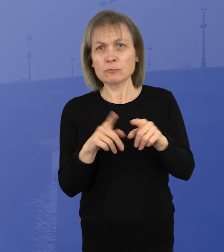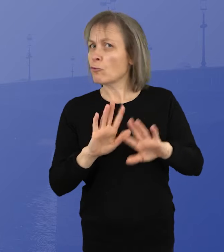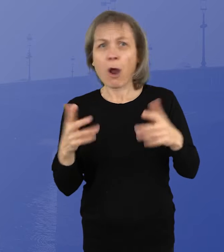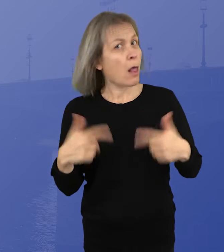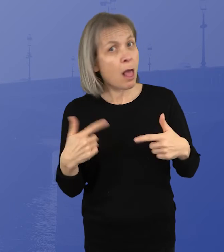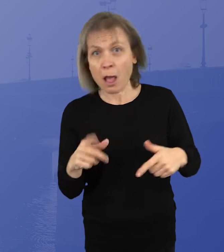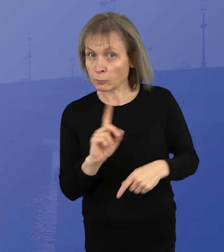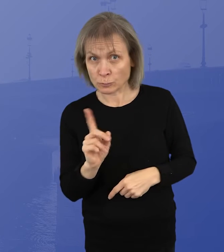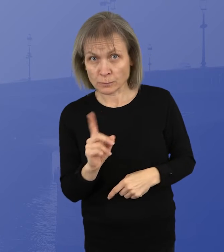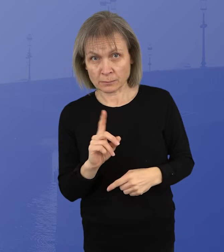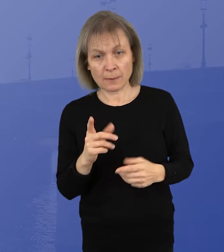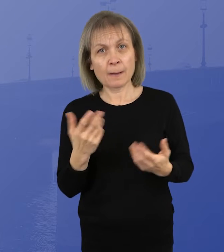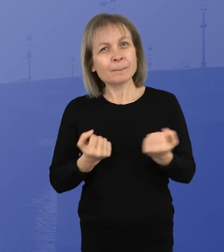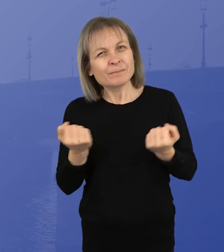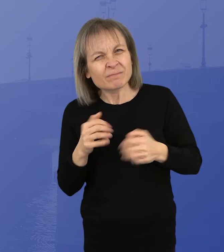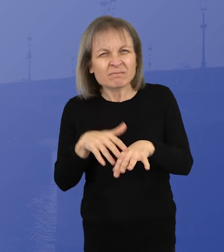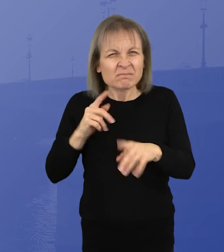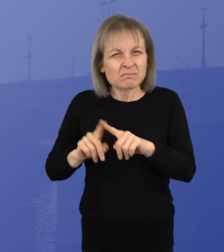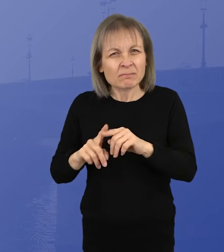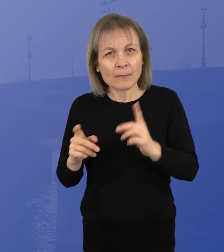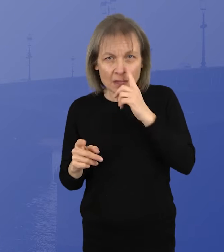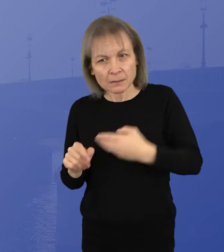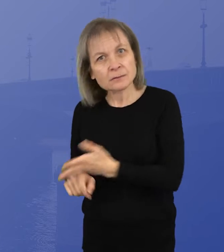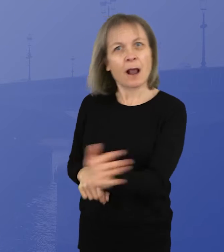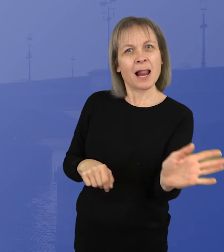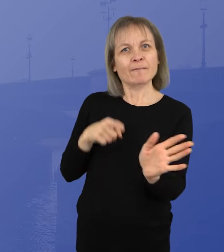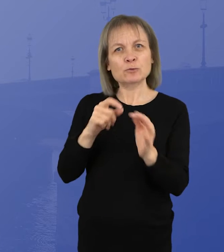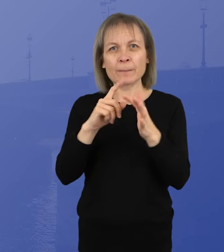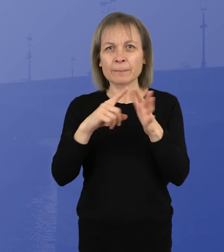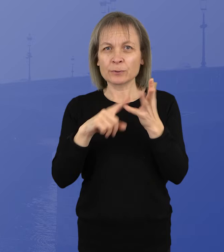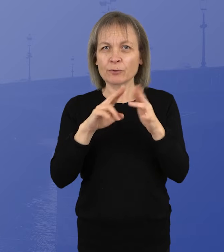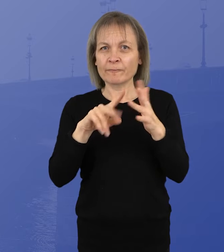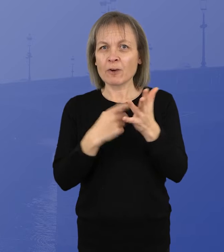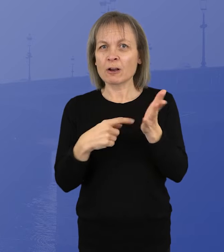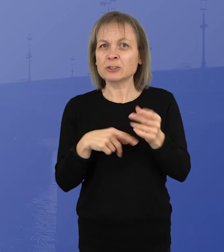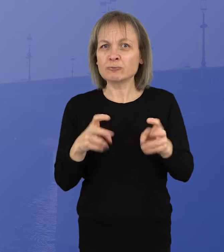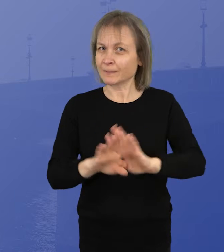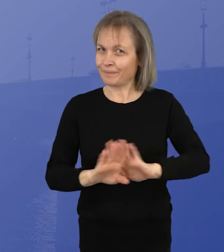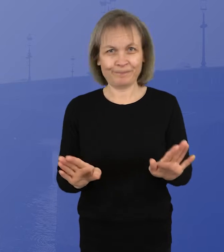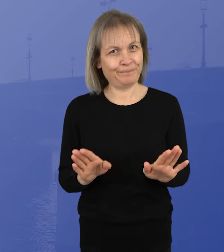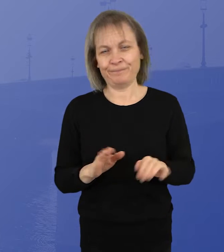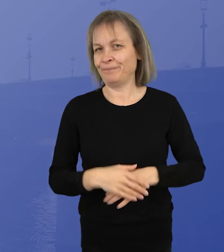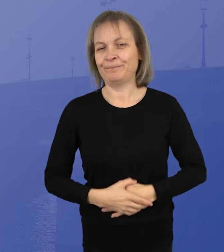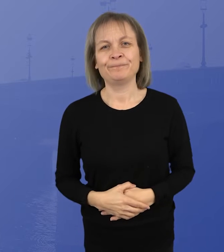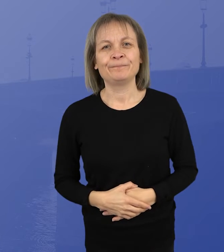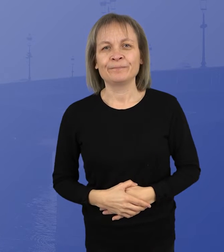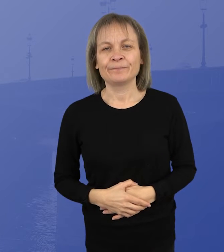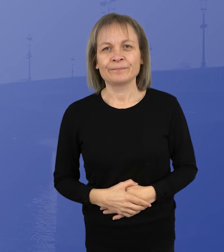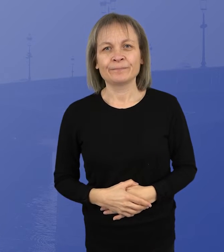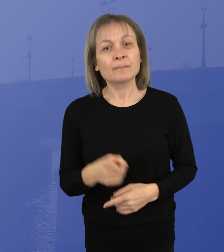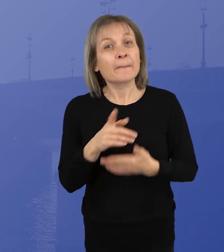and by not allowing any vehicles to turn left into Beaufort Street.